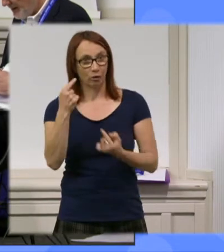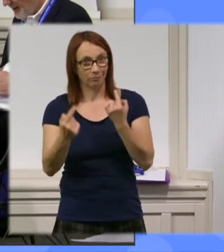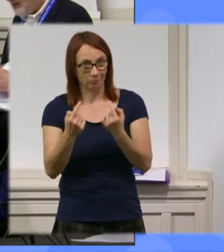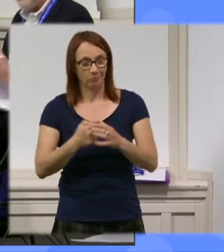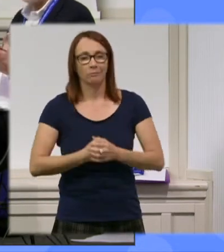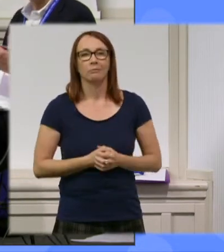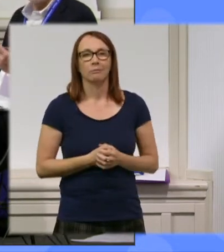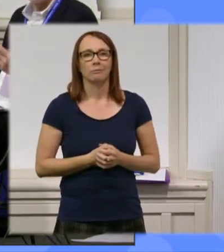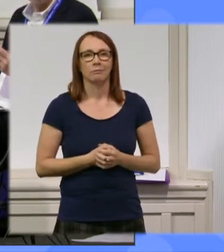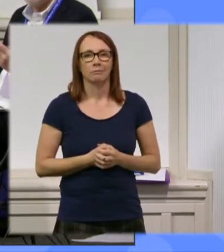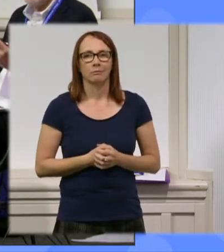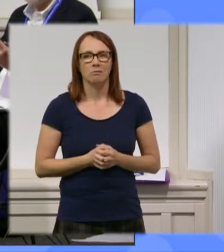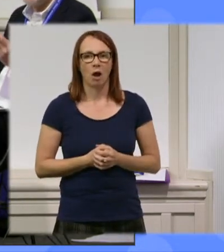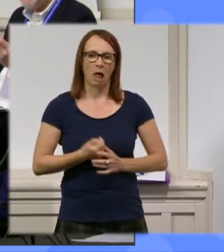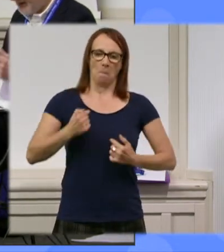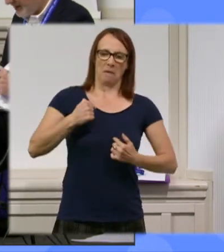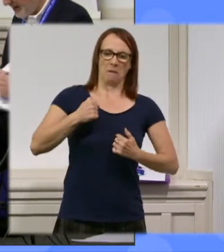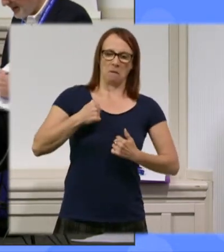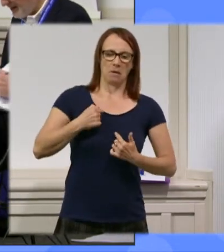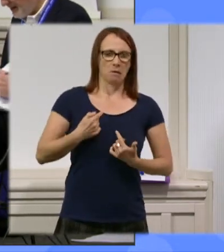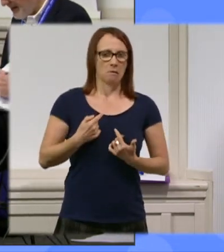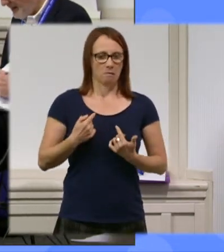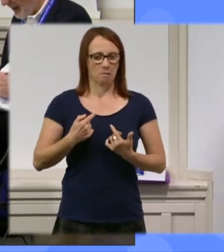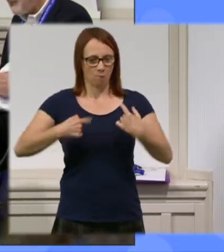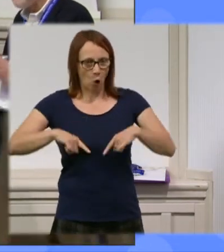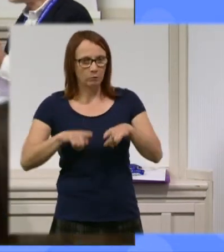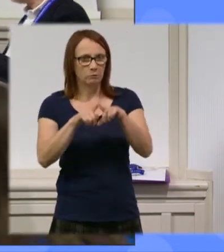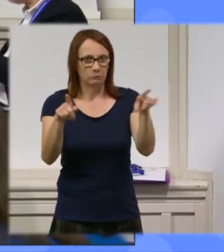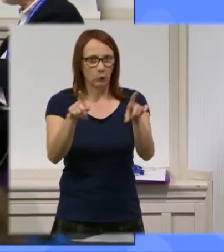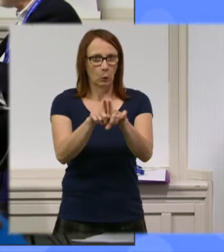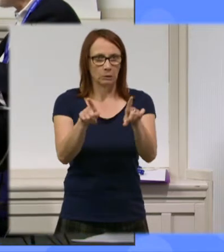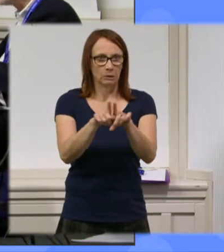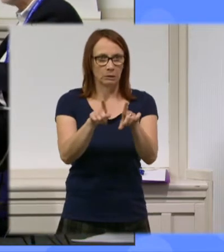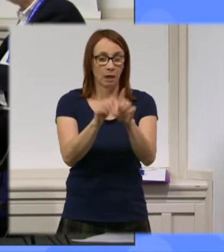not grandstanding that lies to us and today be very careful with language